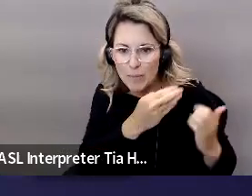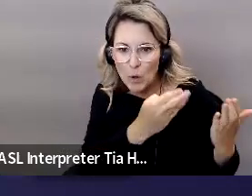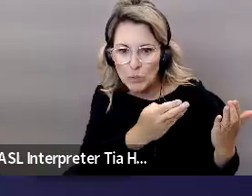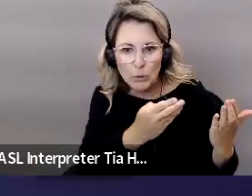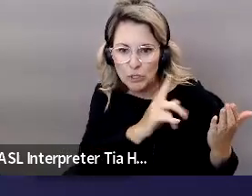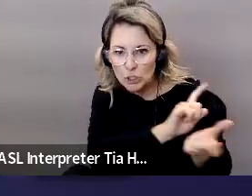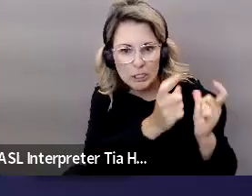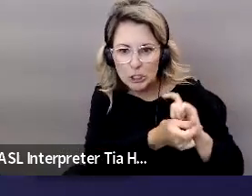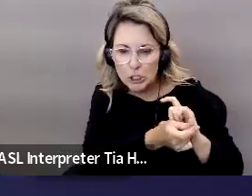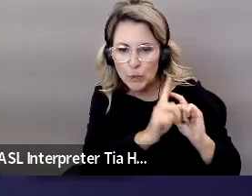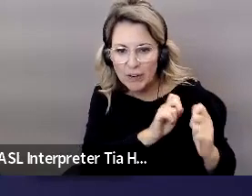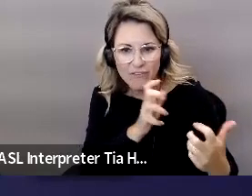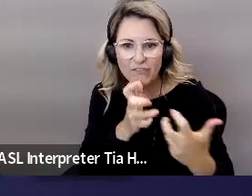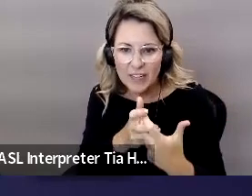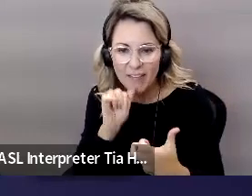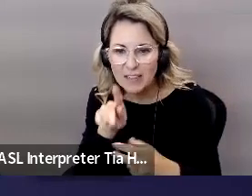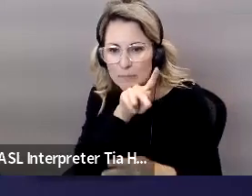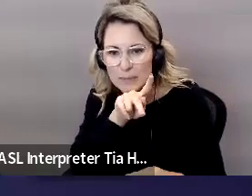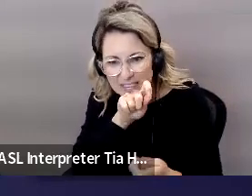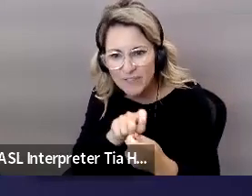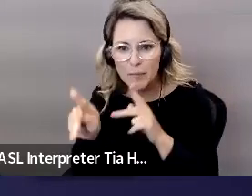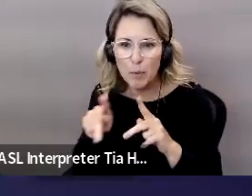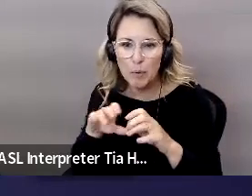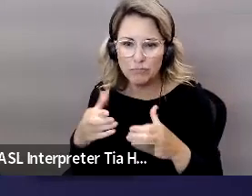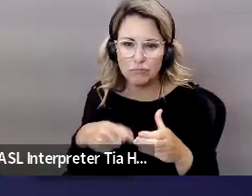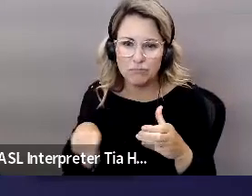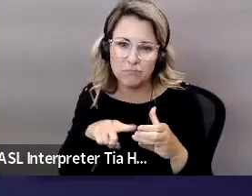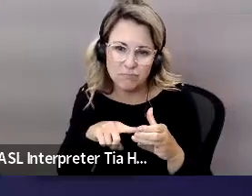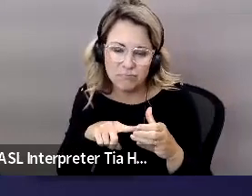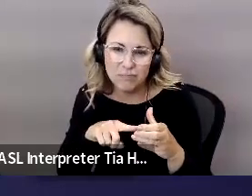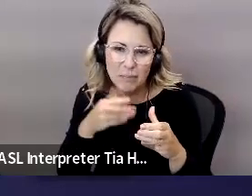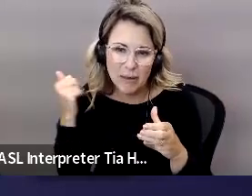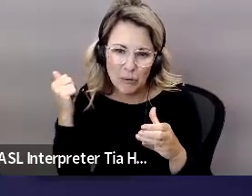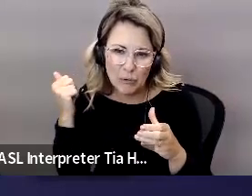creative part which is telling the story in the most compelling way. But, you can never go outside